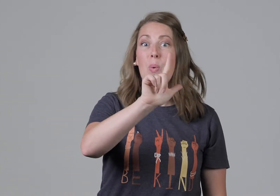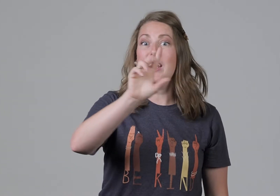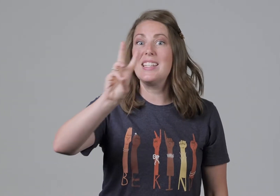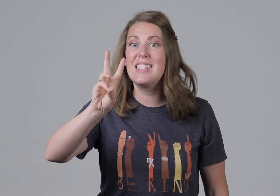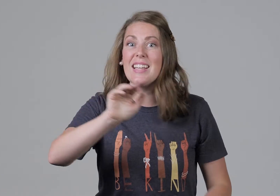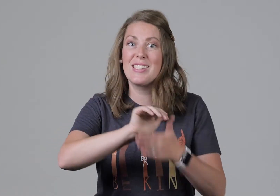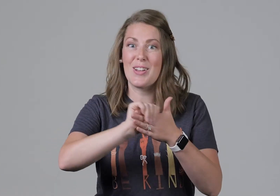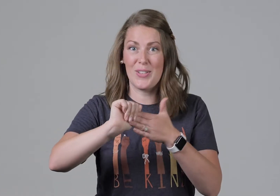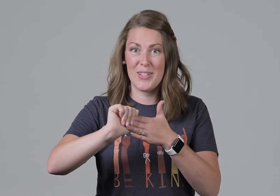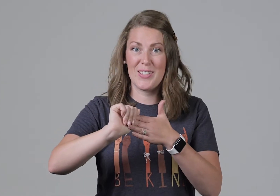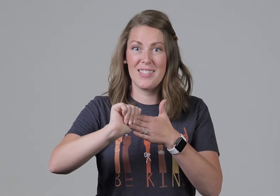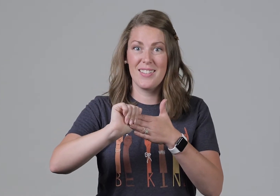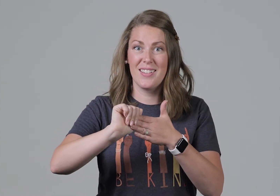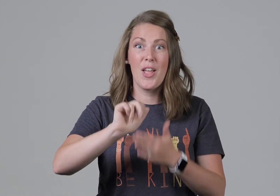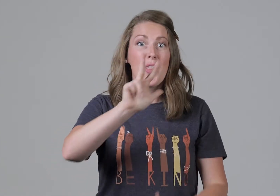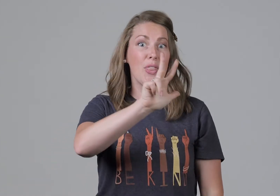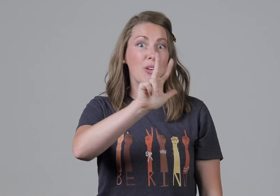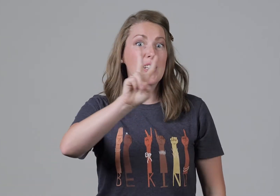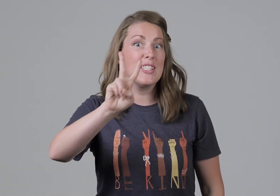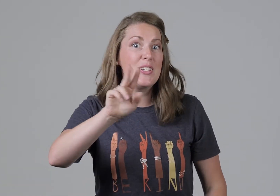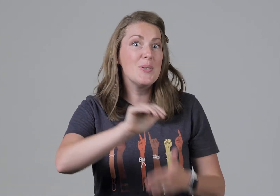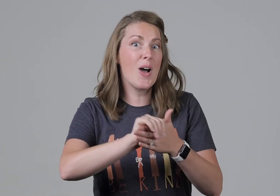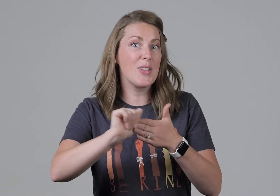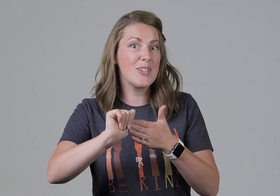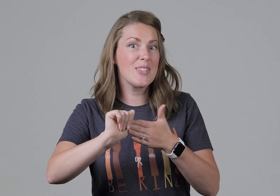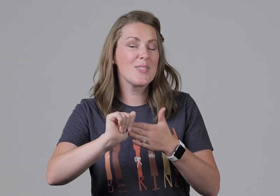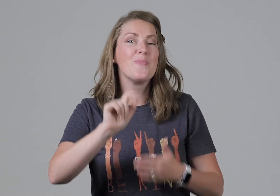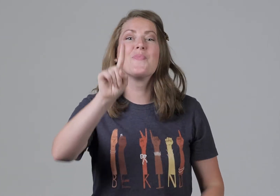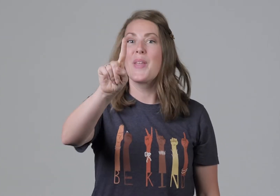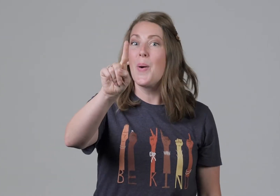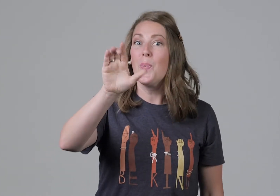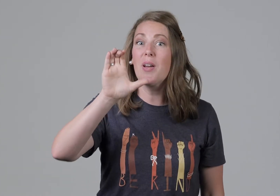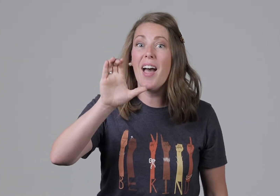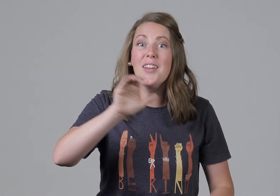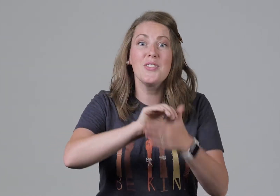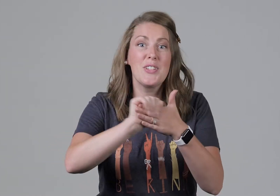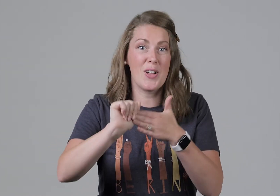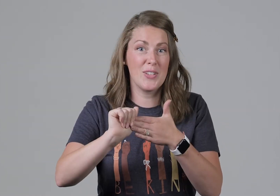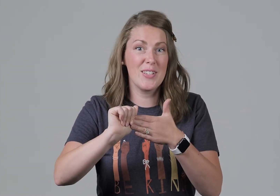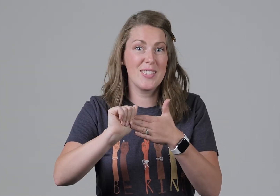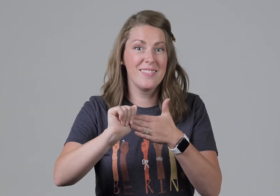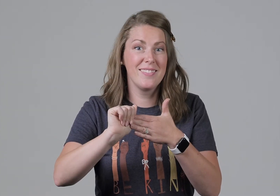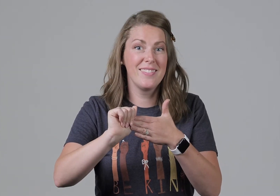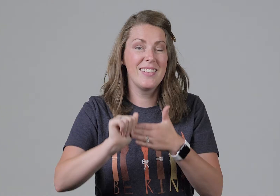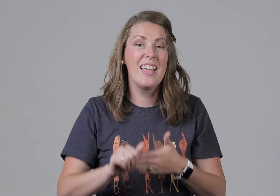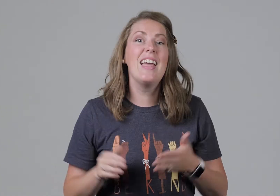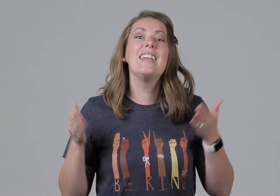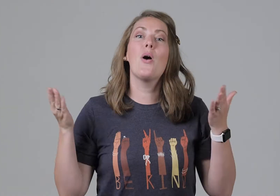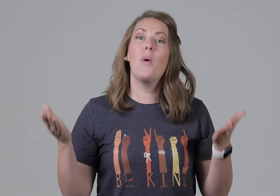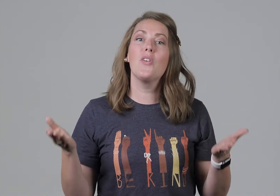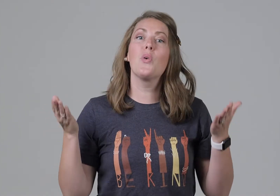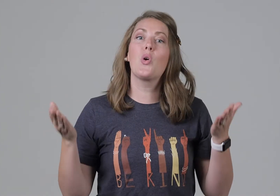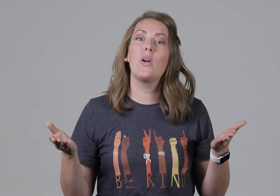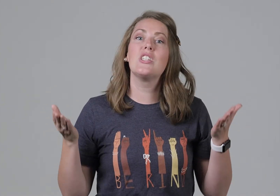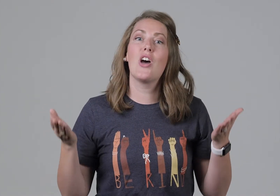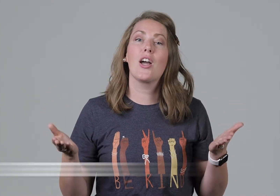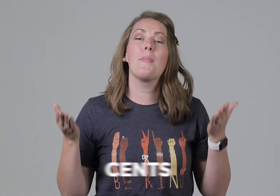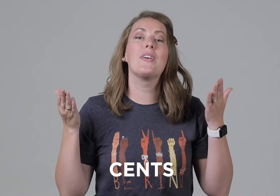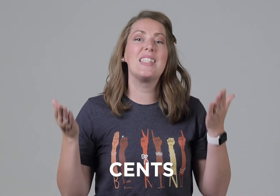twenty six dollars, thirty two dollars, one hundred dollars. Now what if we're going to talk about